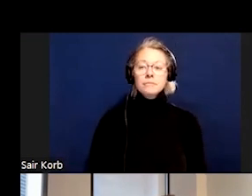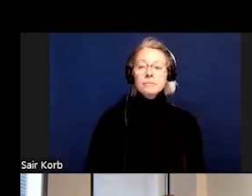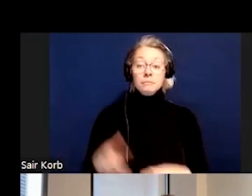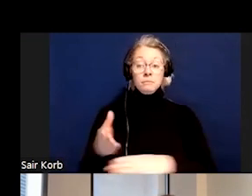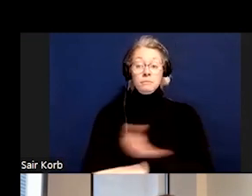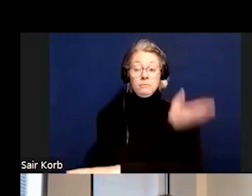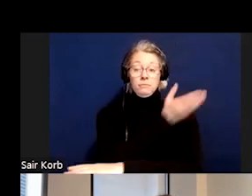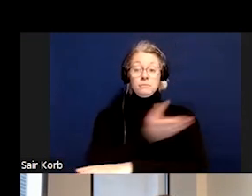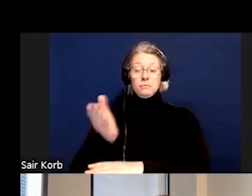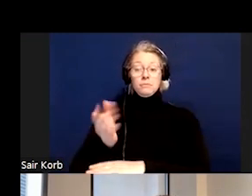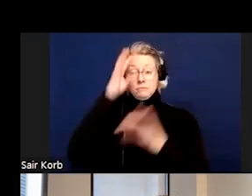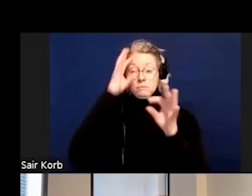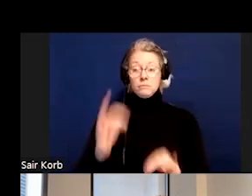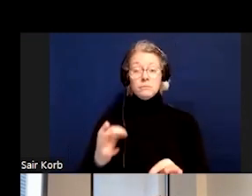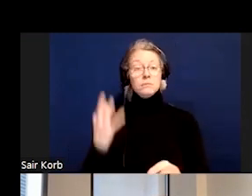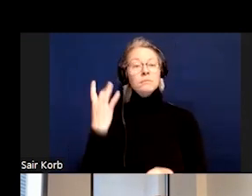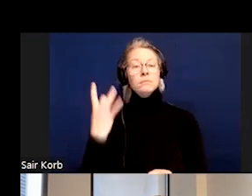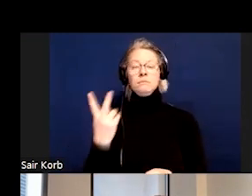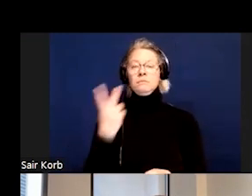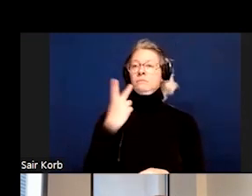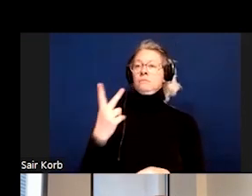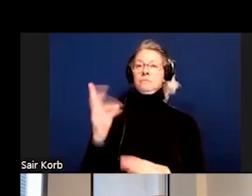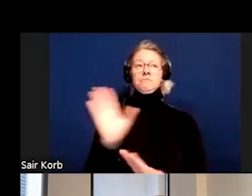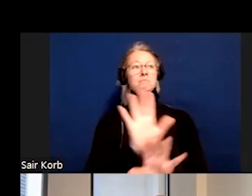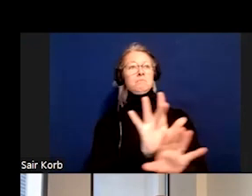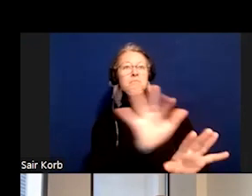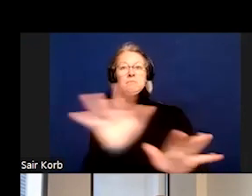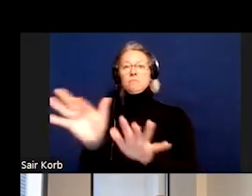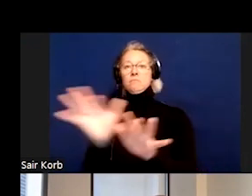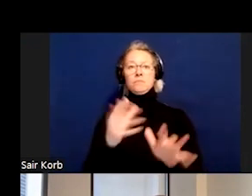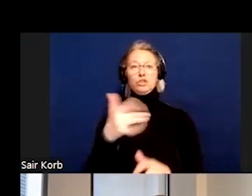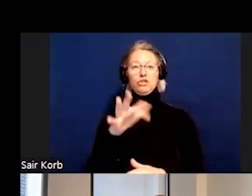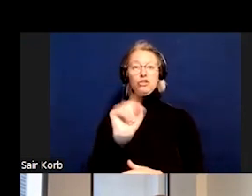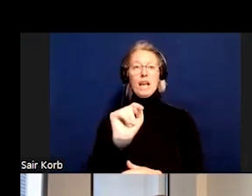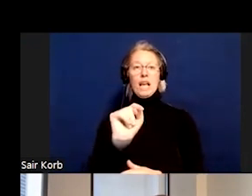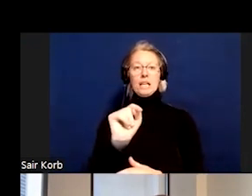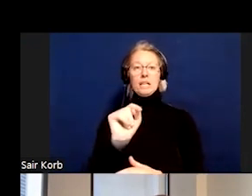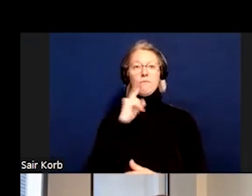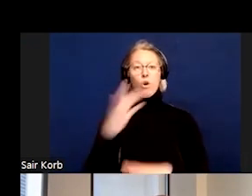was established based on the current spectrum of grant amounts in the Operating Grant Program